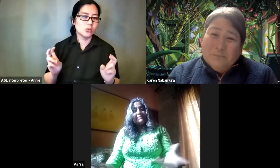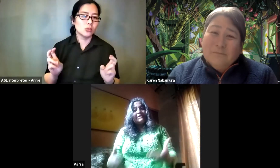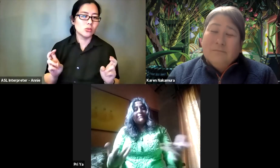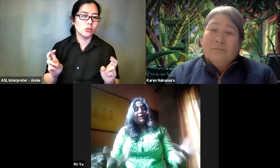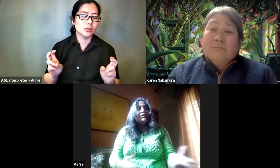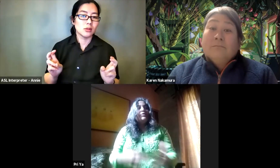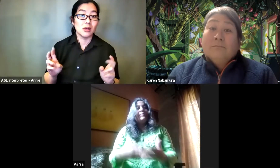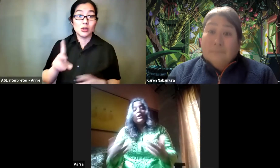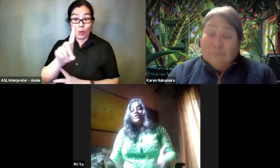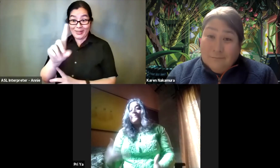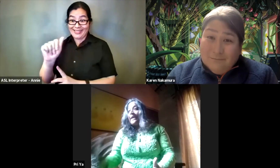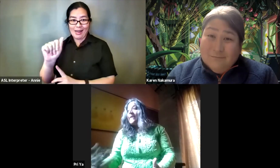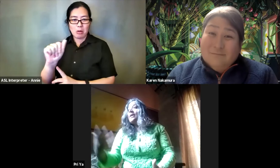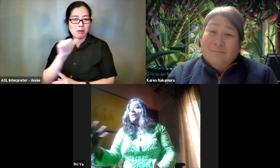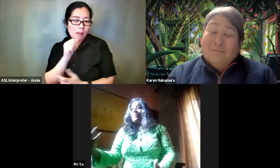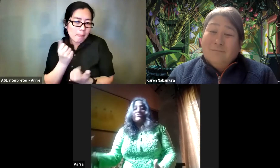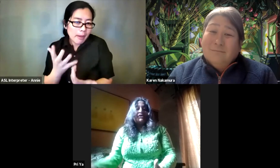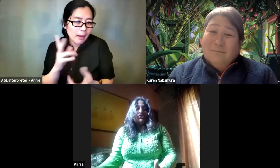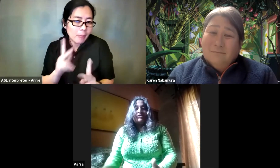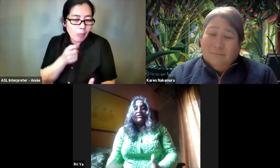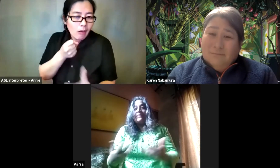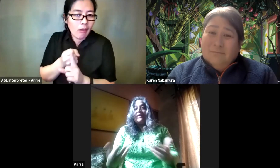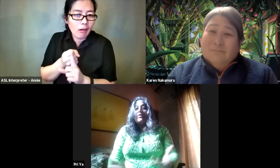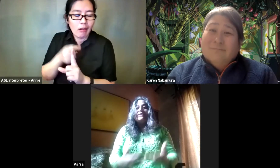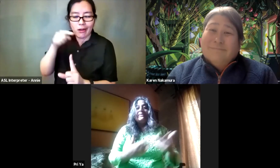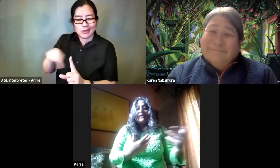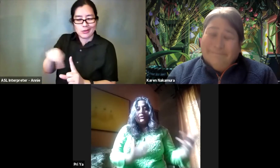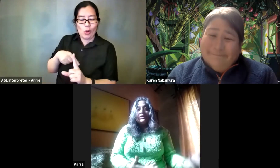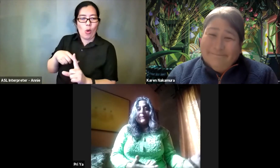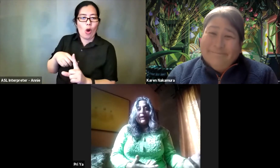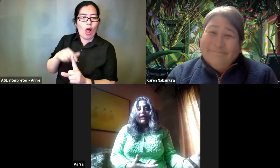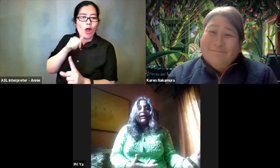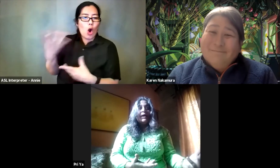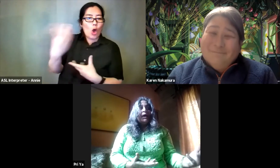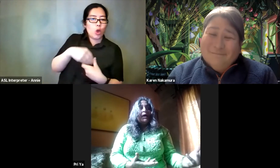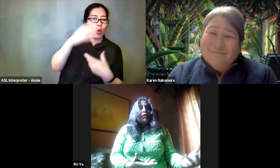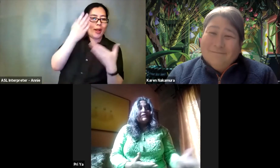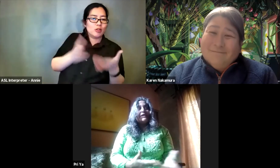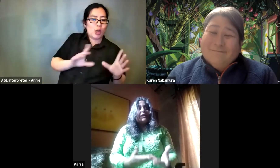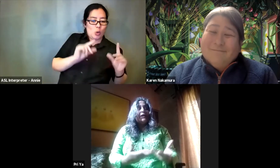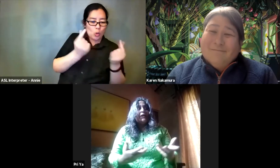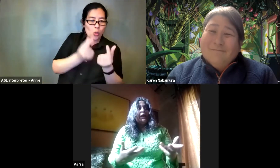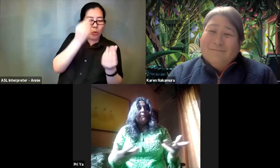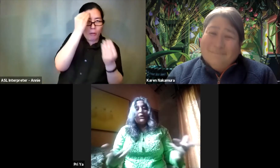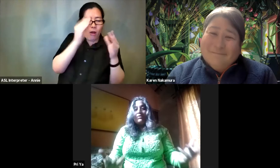minority or because, being a transgender is a minority, because, being of a certain minority